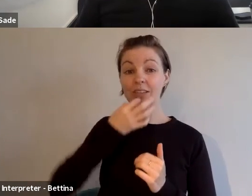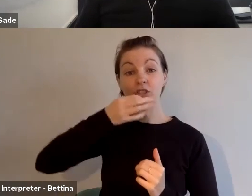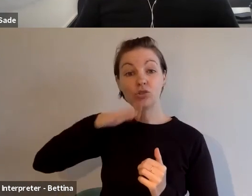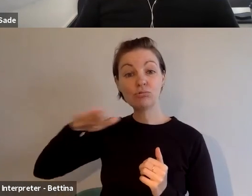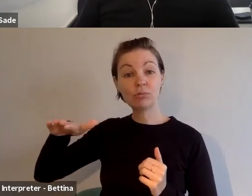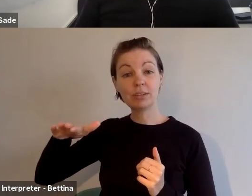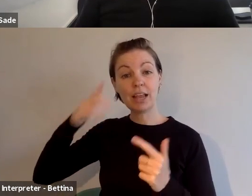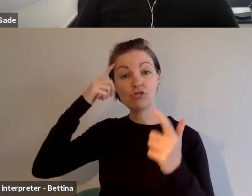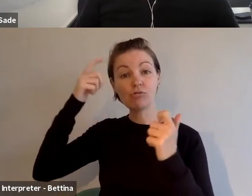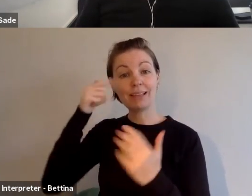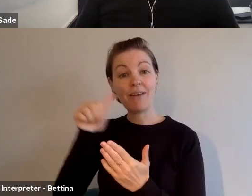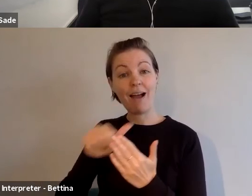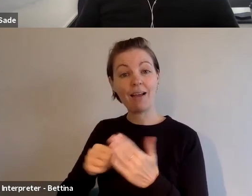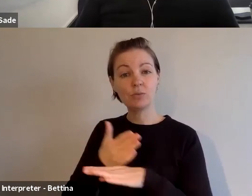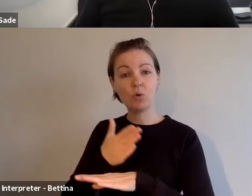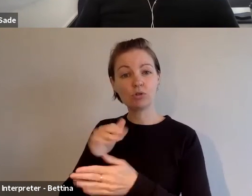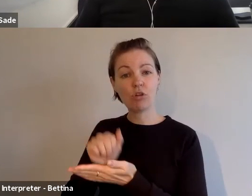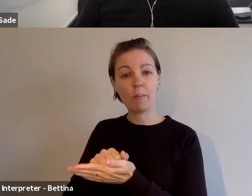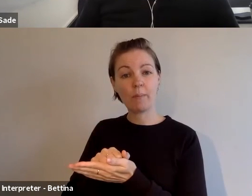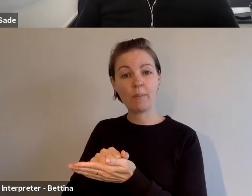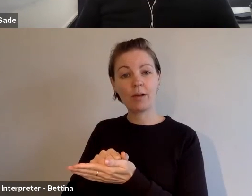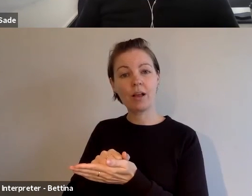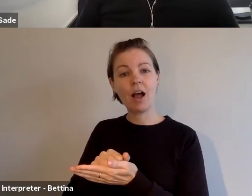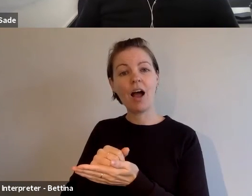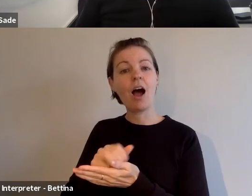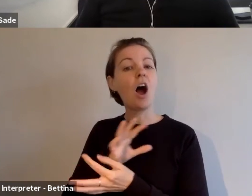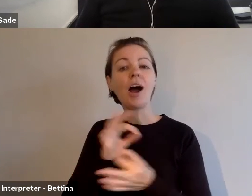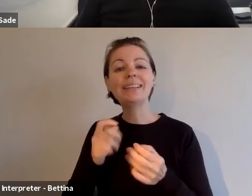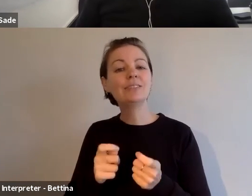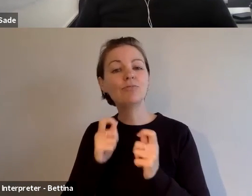One of the projects I didn't mention was designing